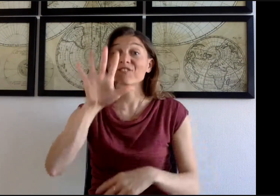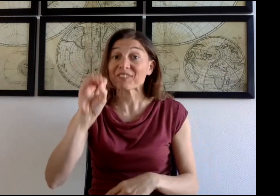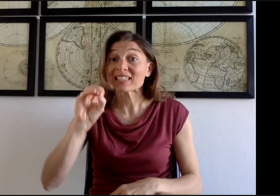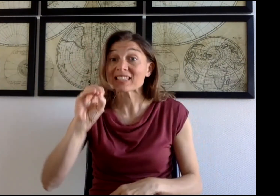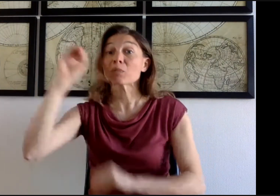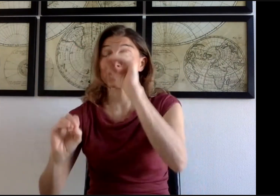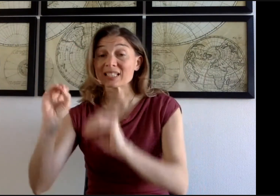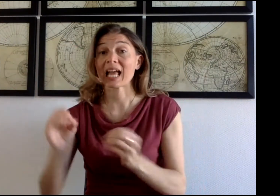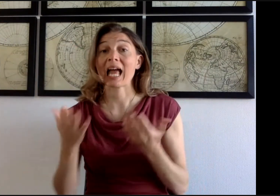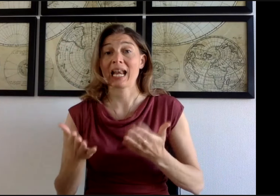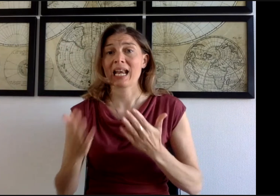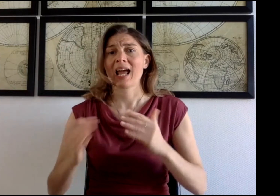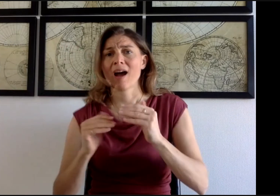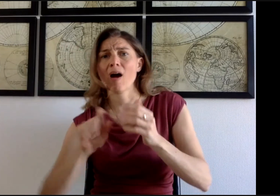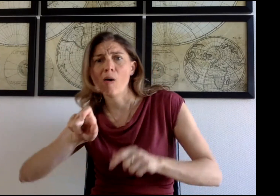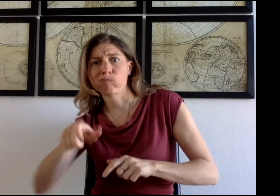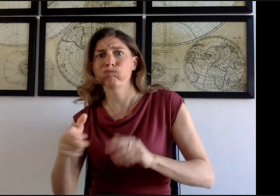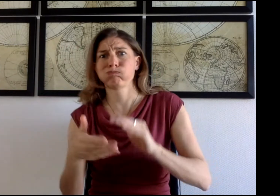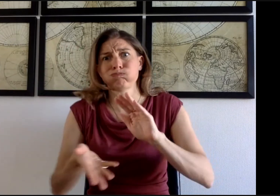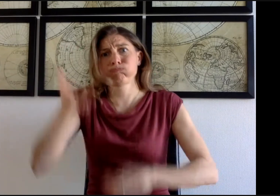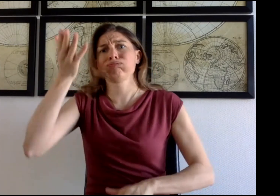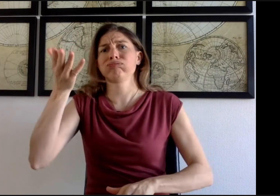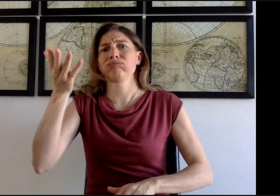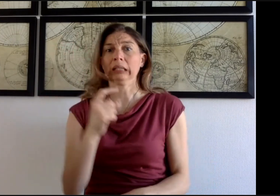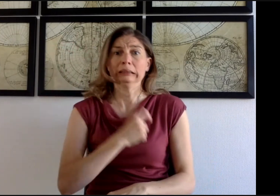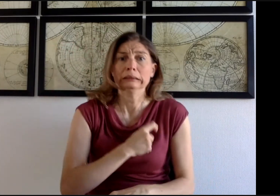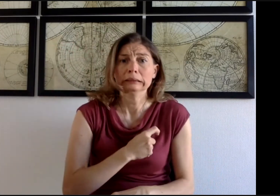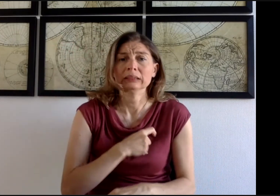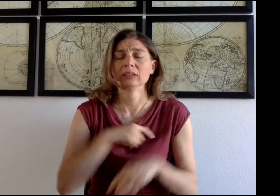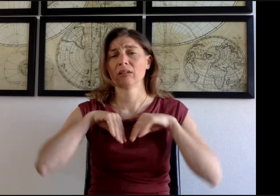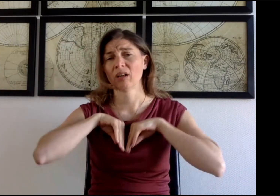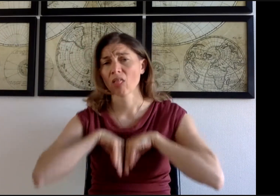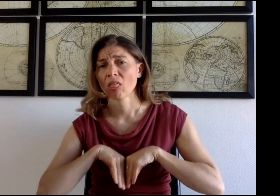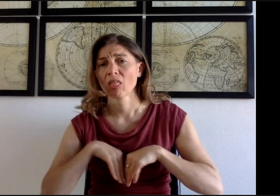more than usual from anxiety, depression, stress and insomnia.